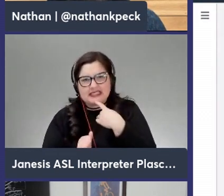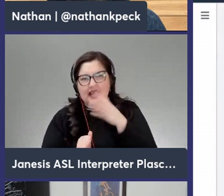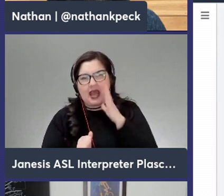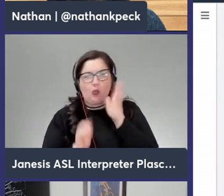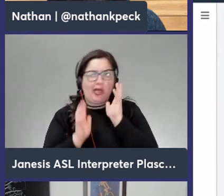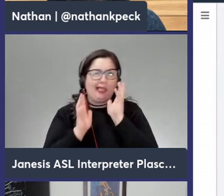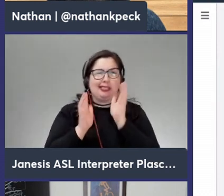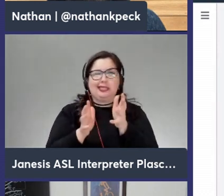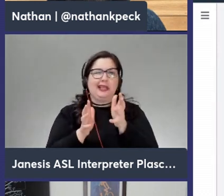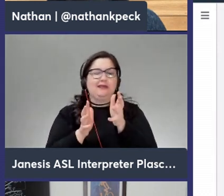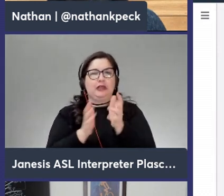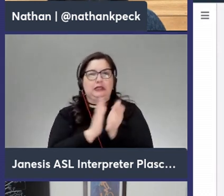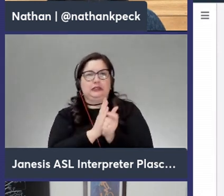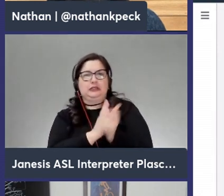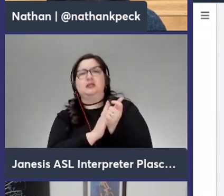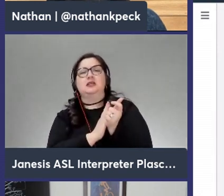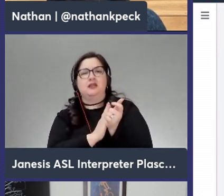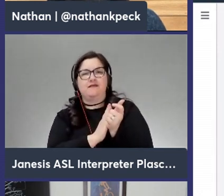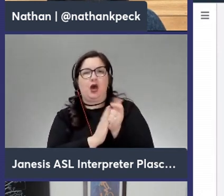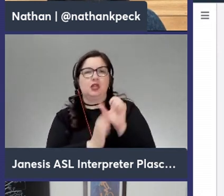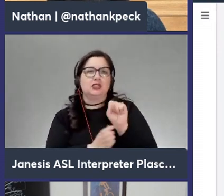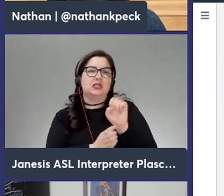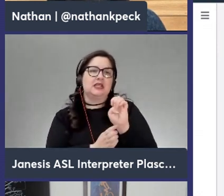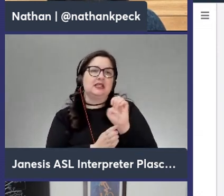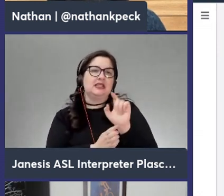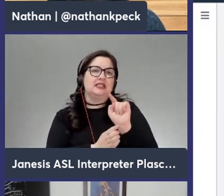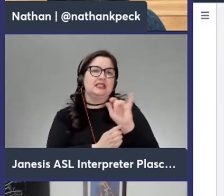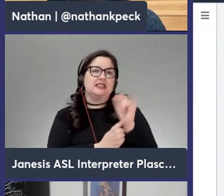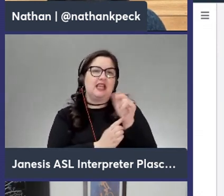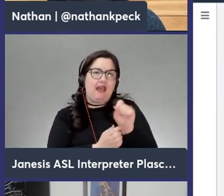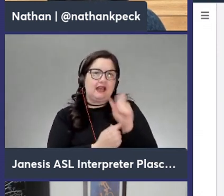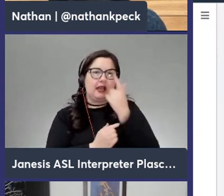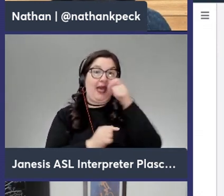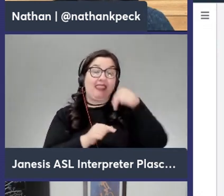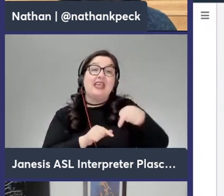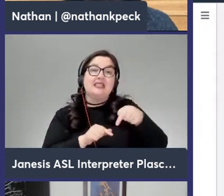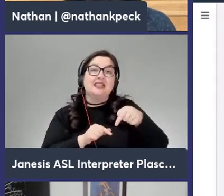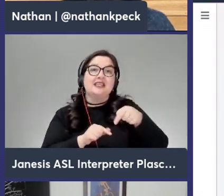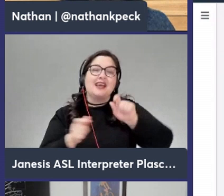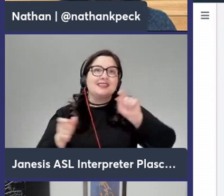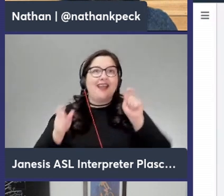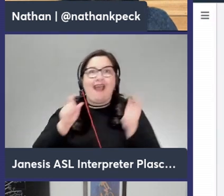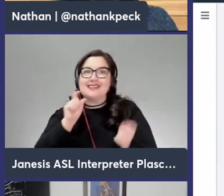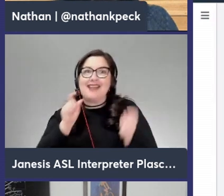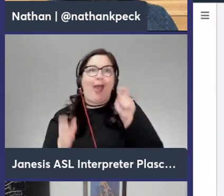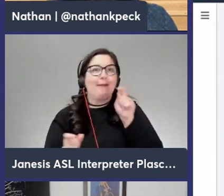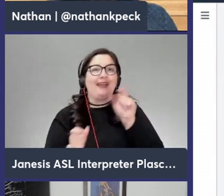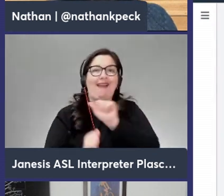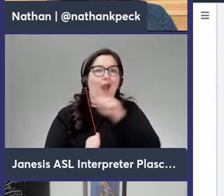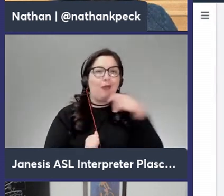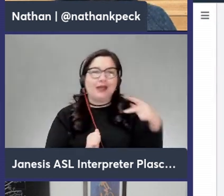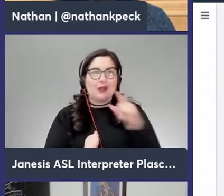in their default setting, but because this is a dynamic application where things, we really don't want to be cached,